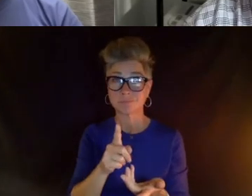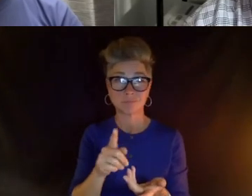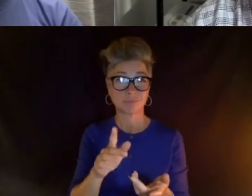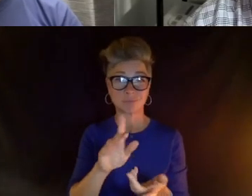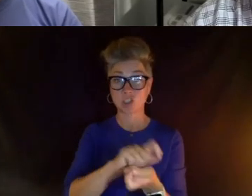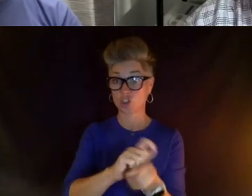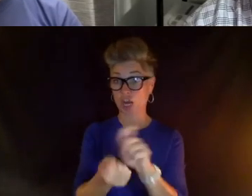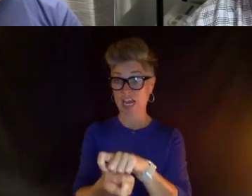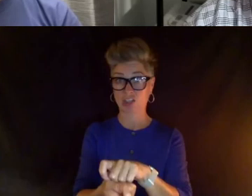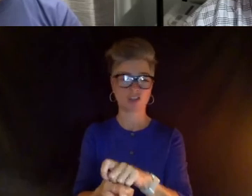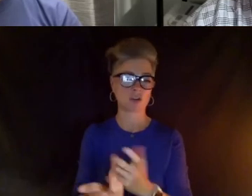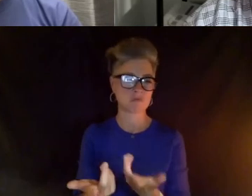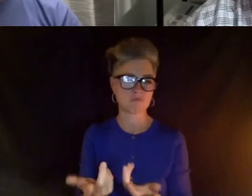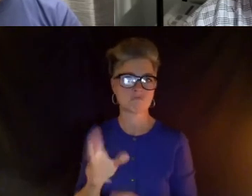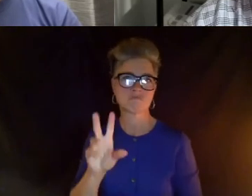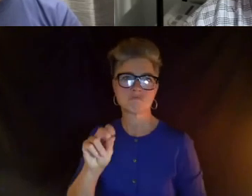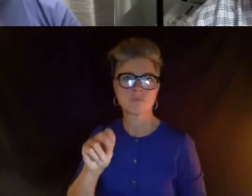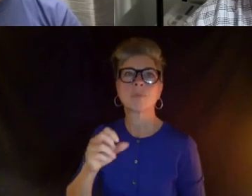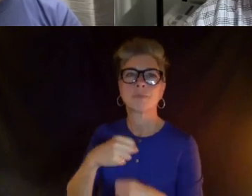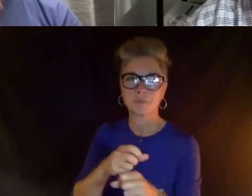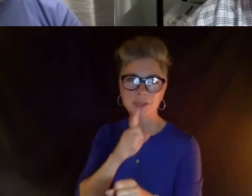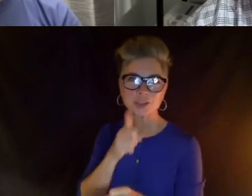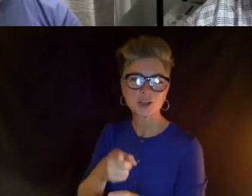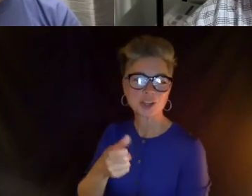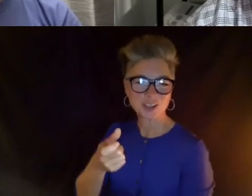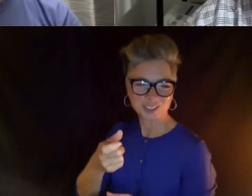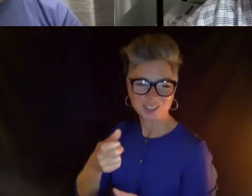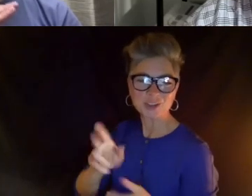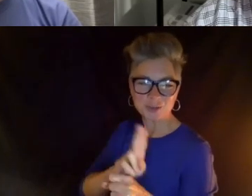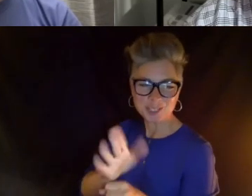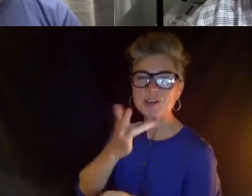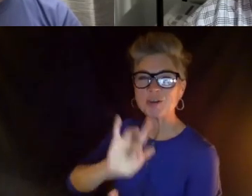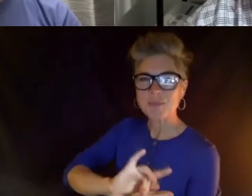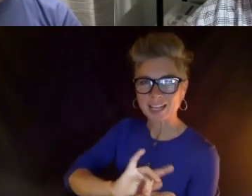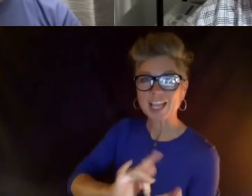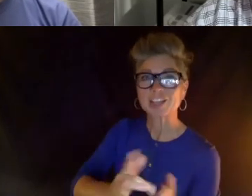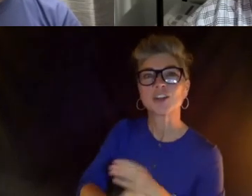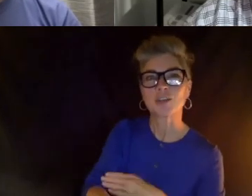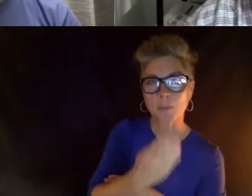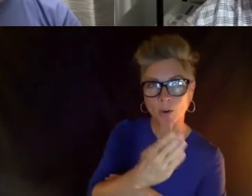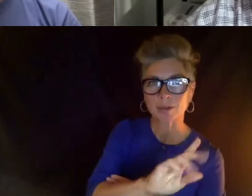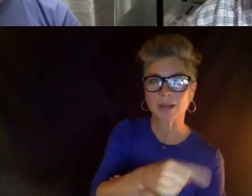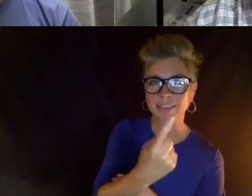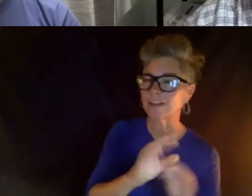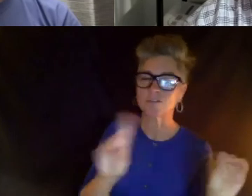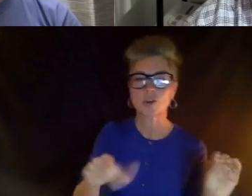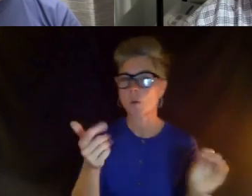Make sure that you're taking that levothyroxine in the morning by itself with no other medications and just on an empty stomach,